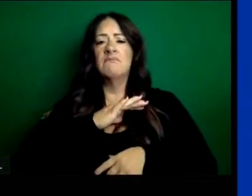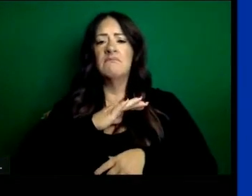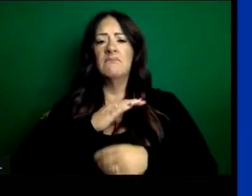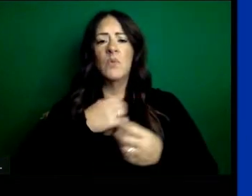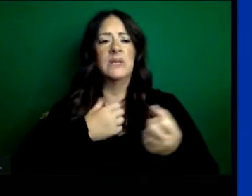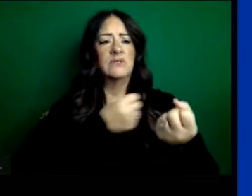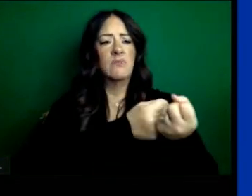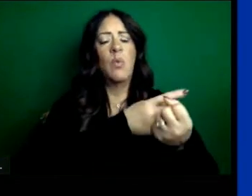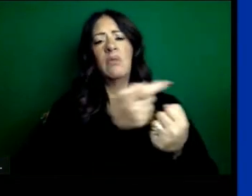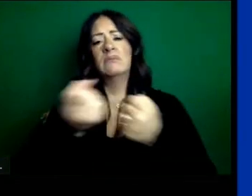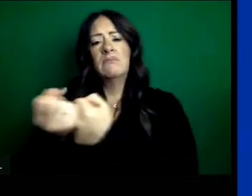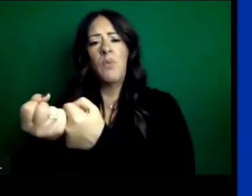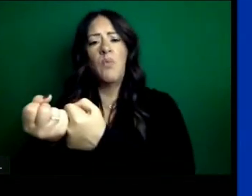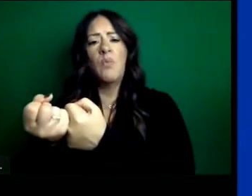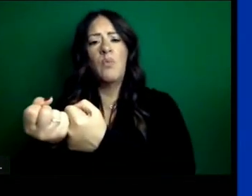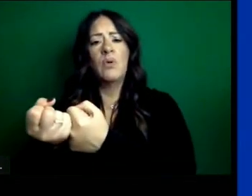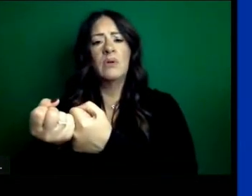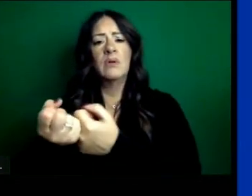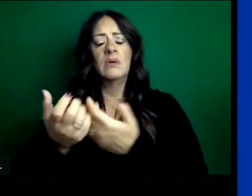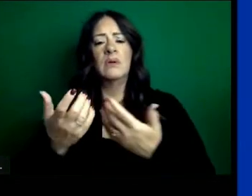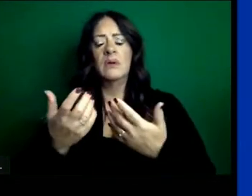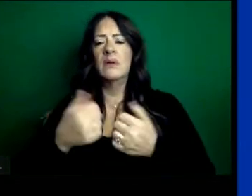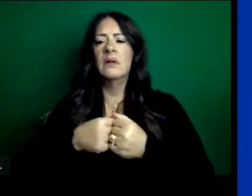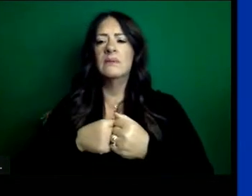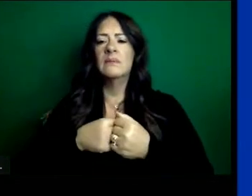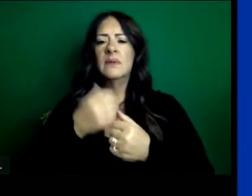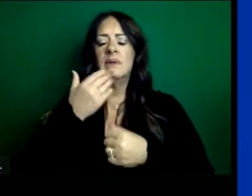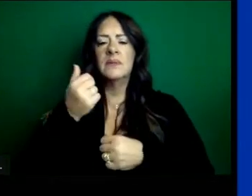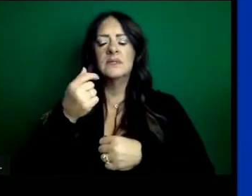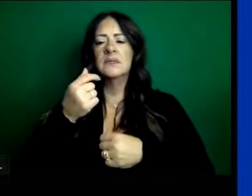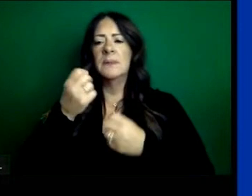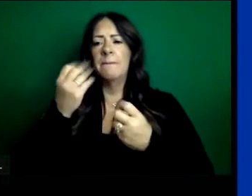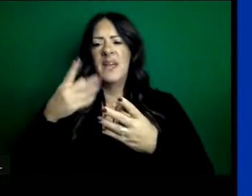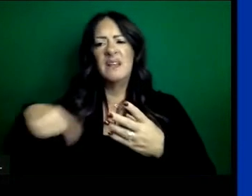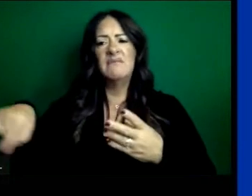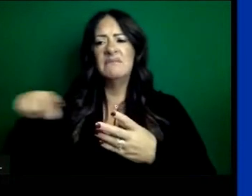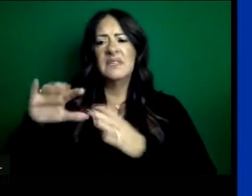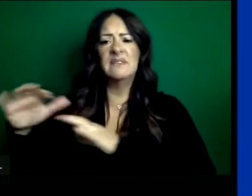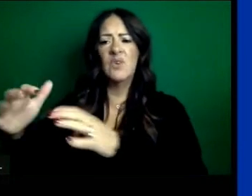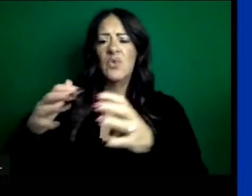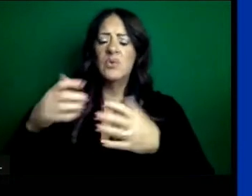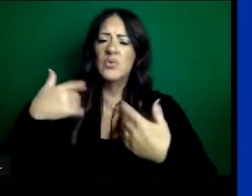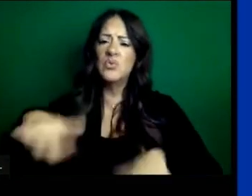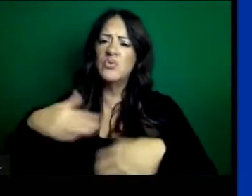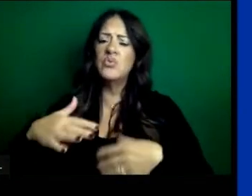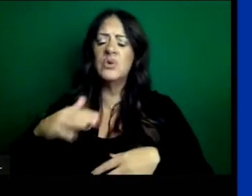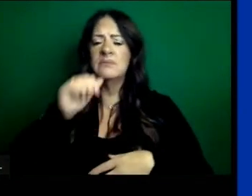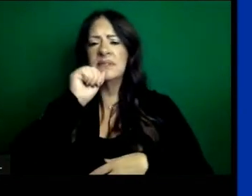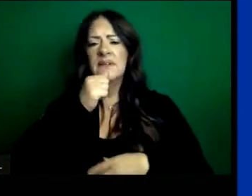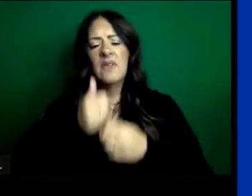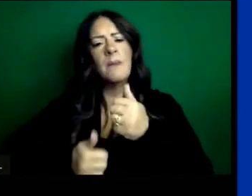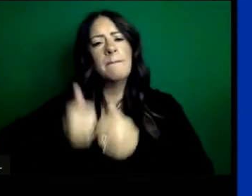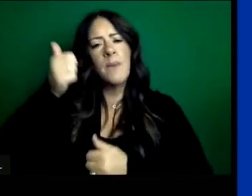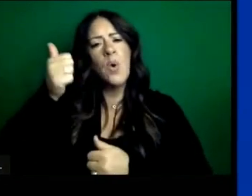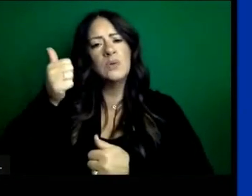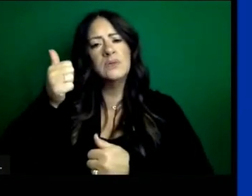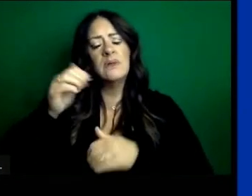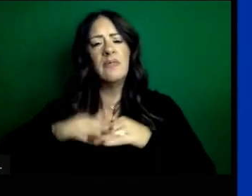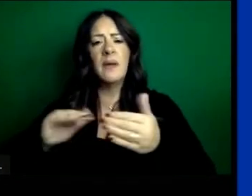THEN USING OUR ABILITY TO CREATE NONTRADITIONAL SITES AS I SAID, EDUCATION OPPORTUNITIES, SO THAT WE CAN